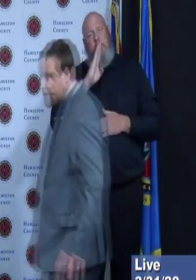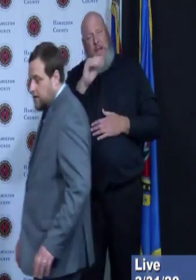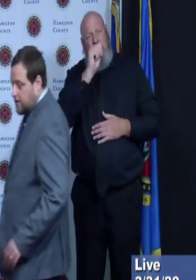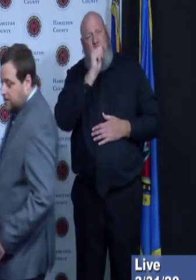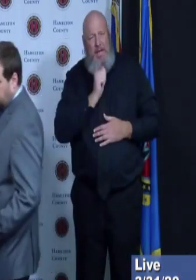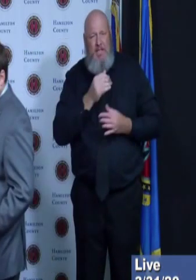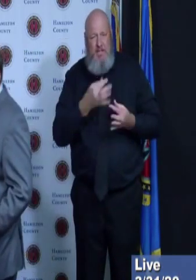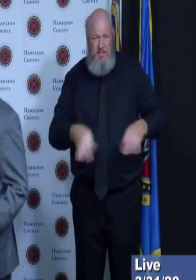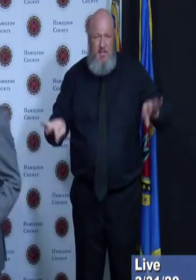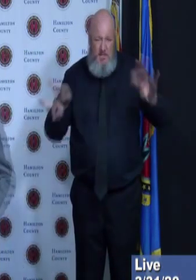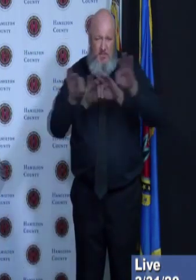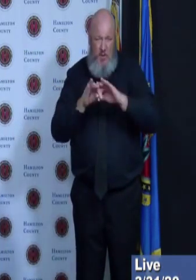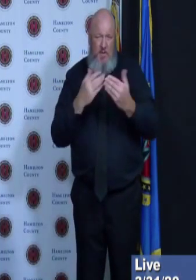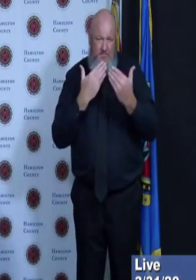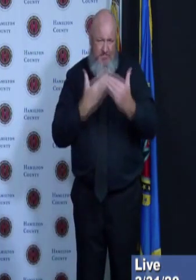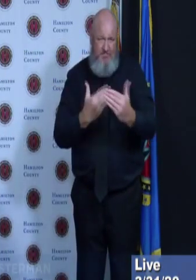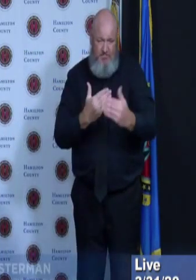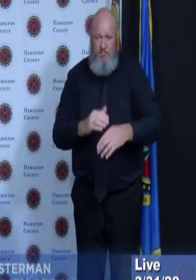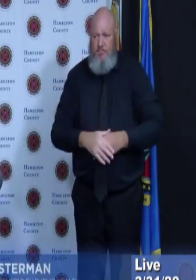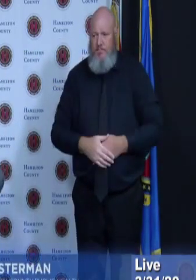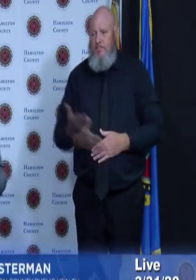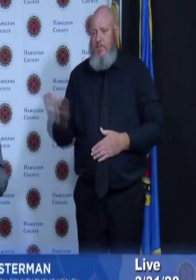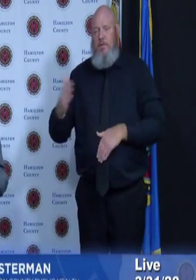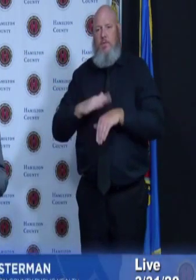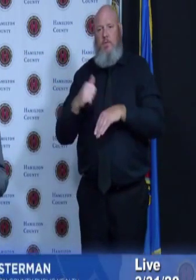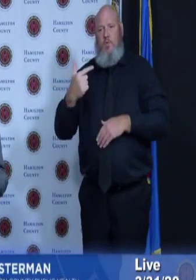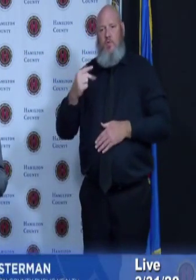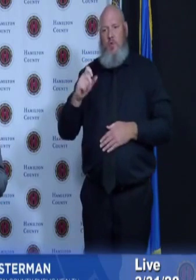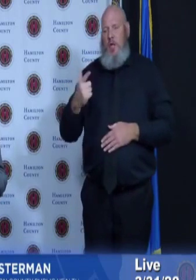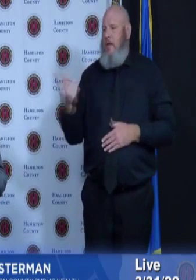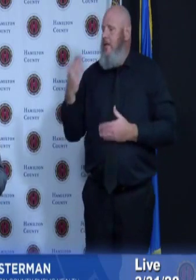Thank you Ccommissioner it is absolutely important that we take these steps now we are